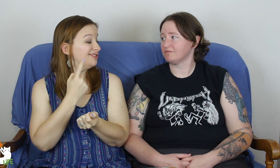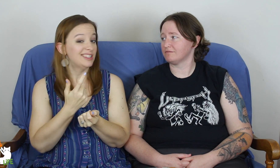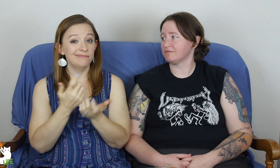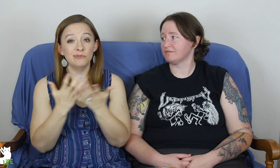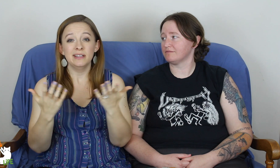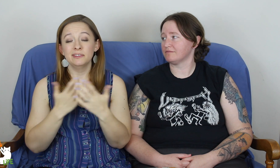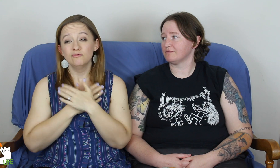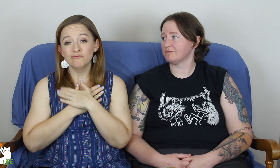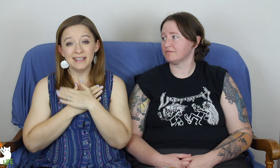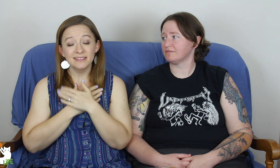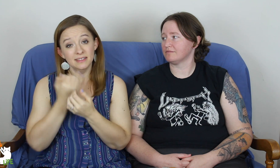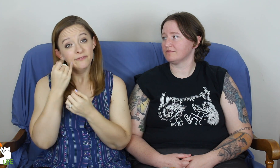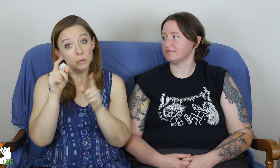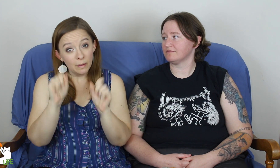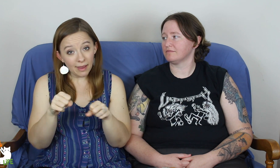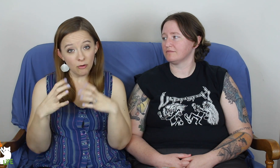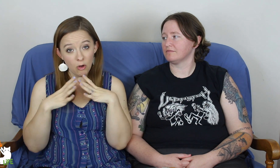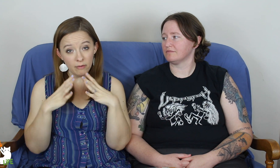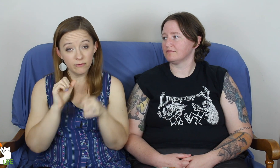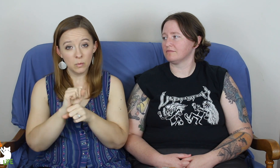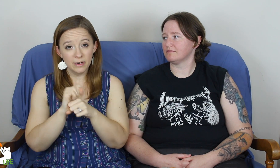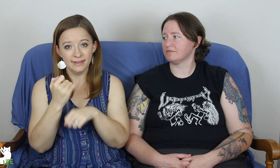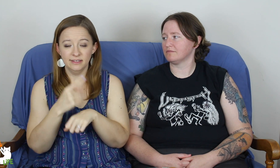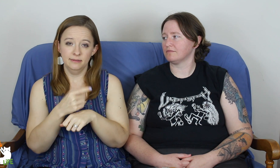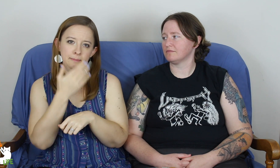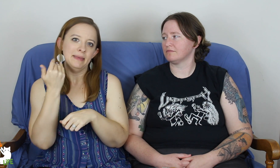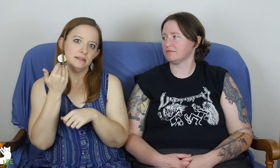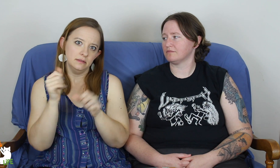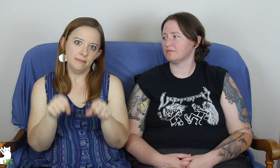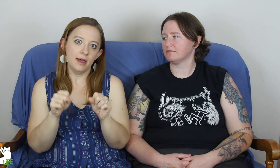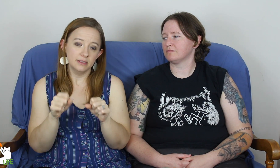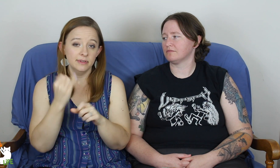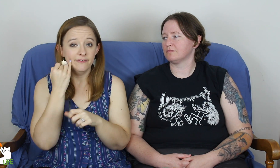You just pretty much rest. If you can take the day off from work, that's the best thing you can do.